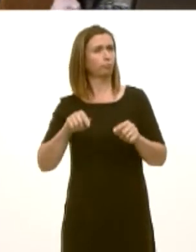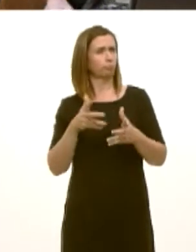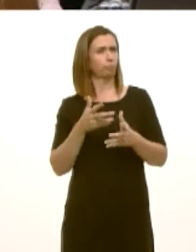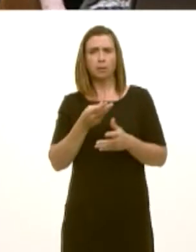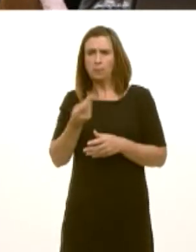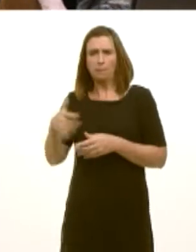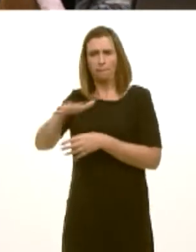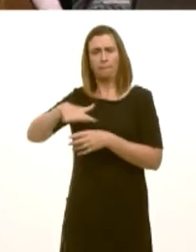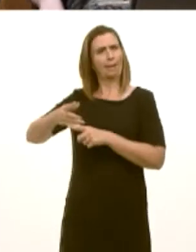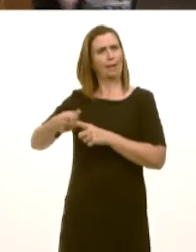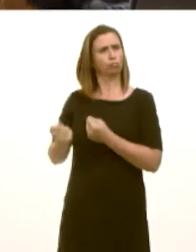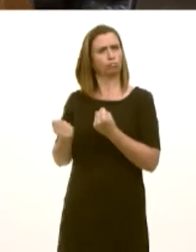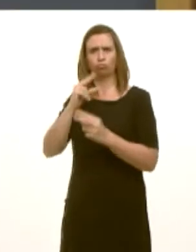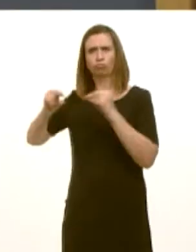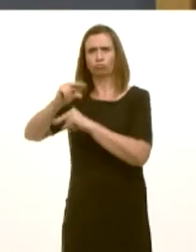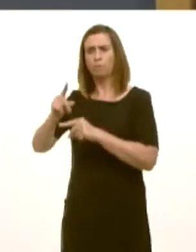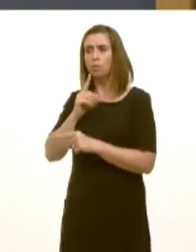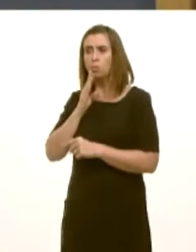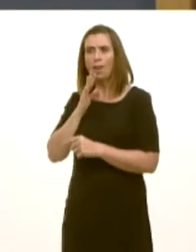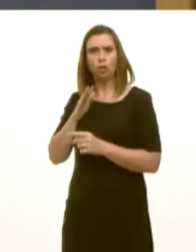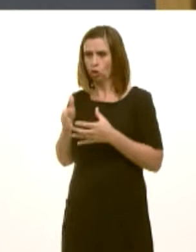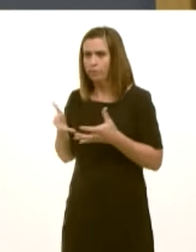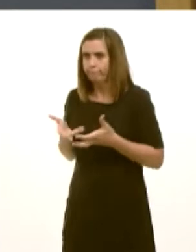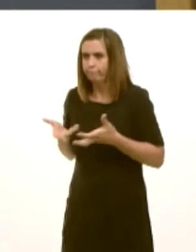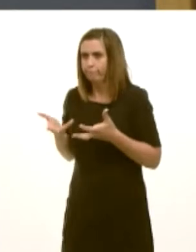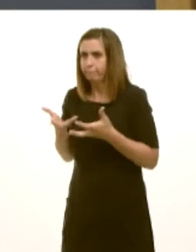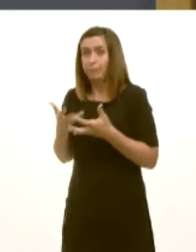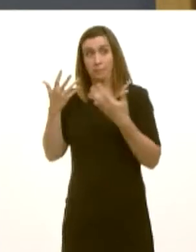a community language, but Iíve seen the impact they have in areas where the Welsh language